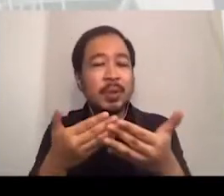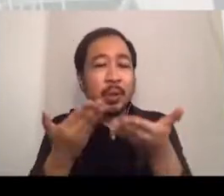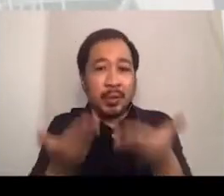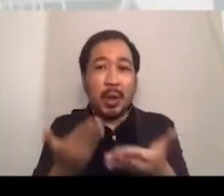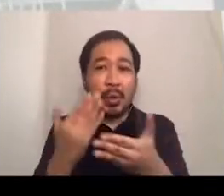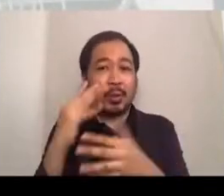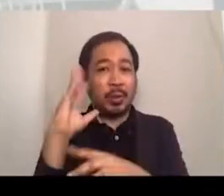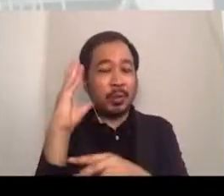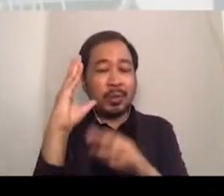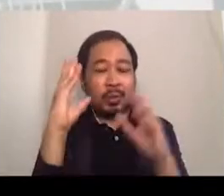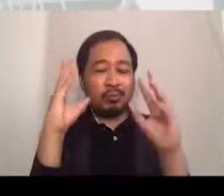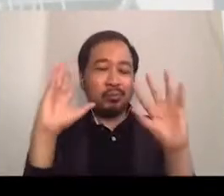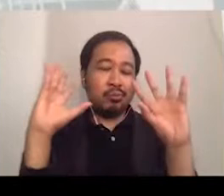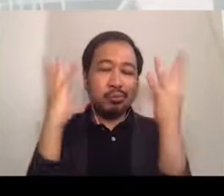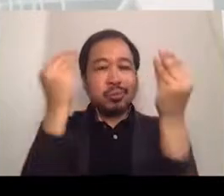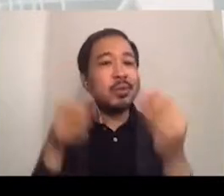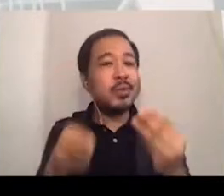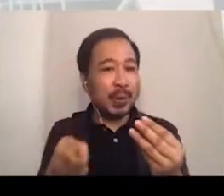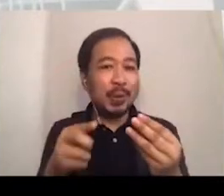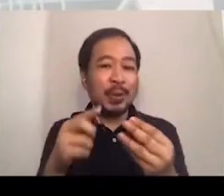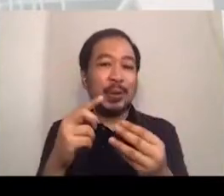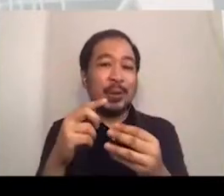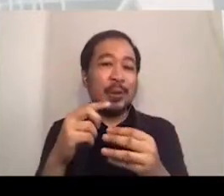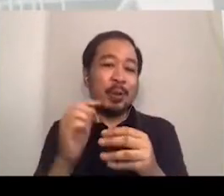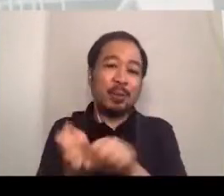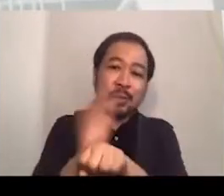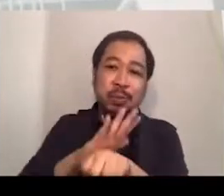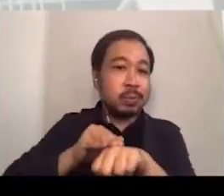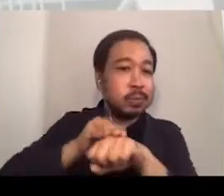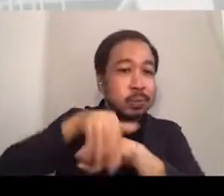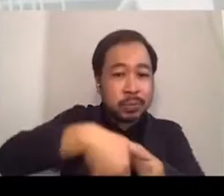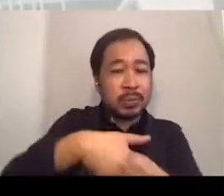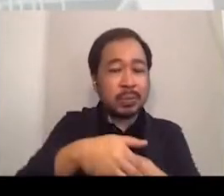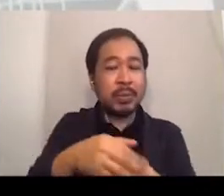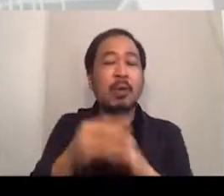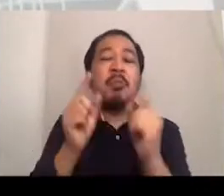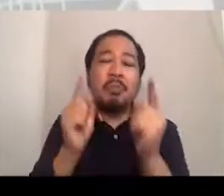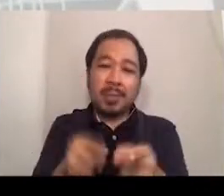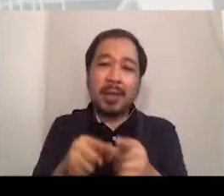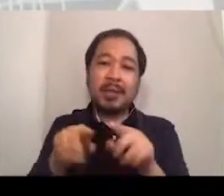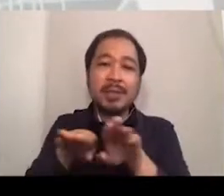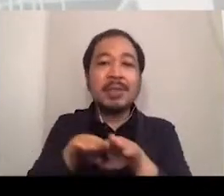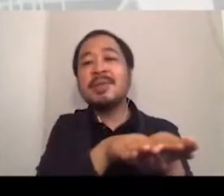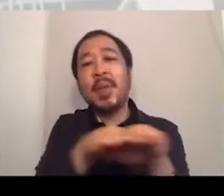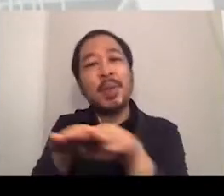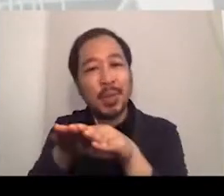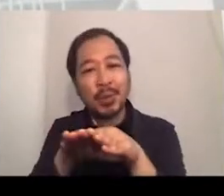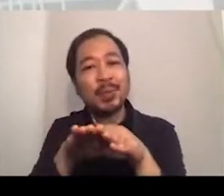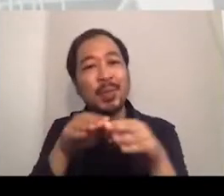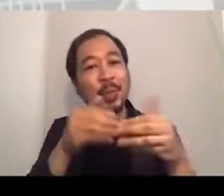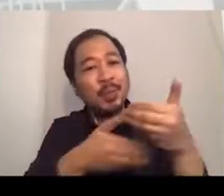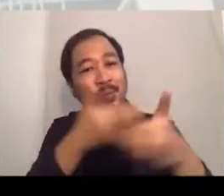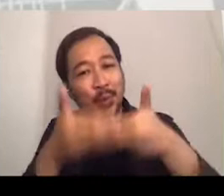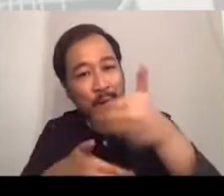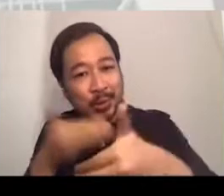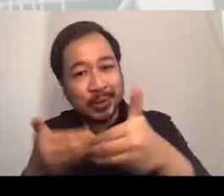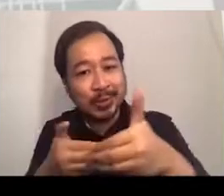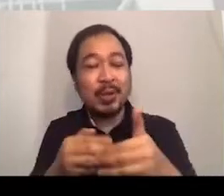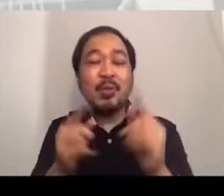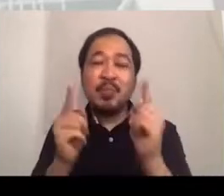because they are part of investing in people. They are part of the broader social protection that we need to bring in place.